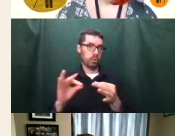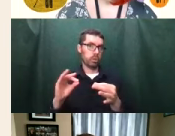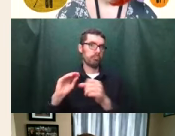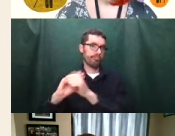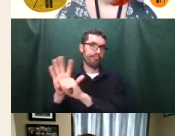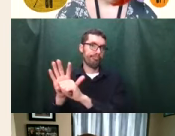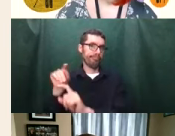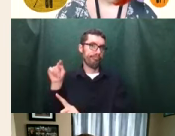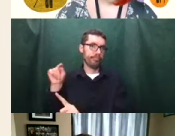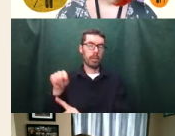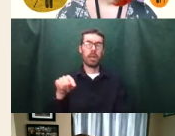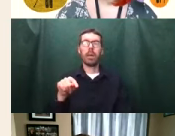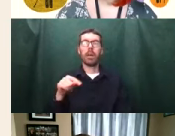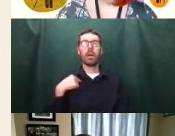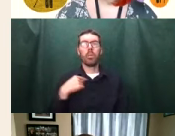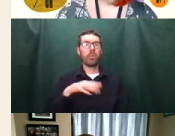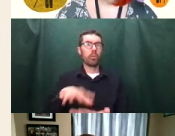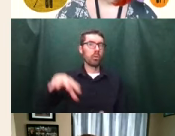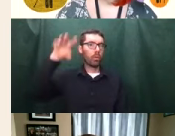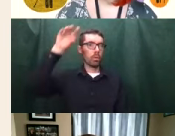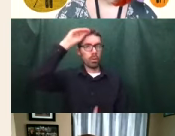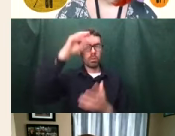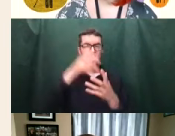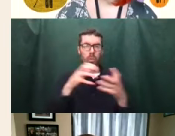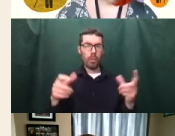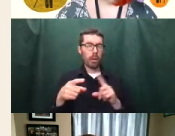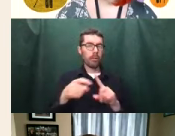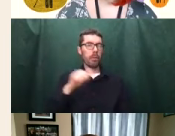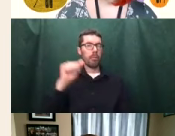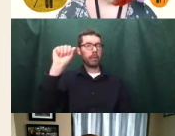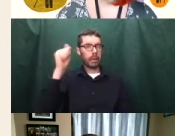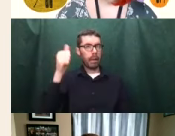that we have learned with the ten principles of disability justice that really tie in with,